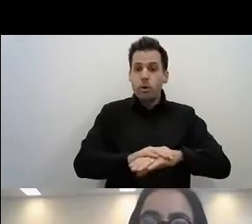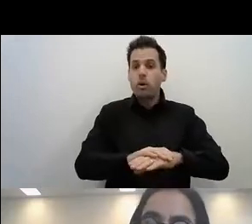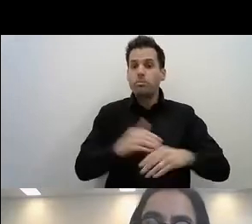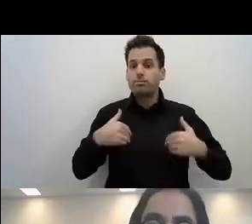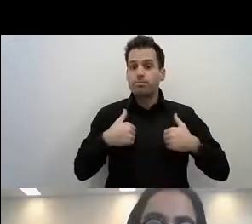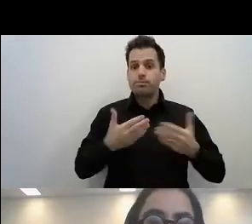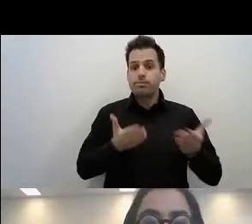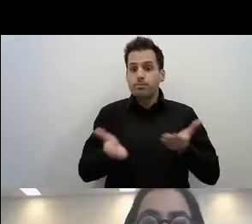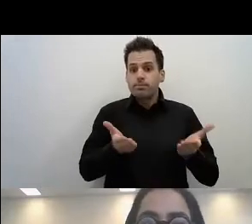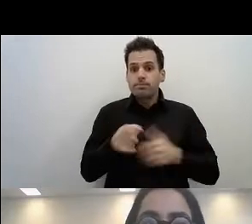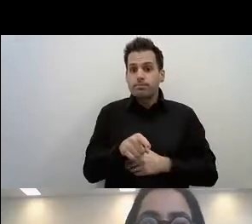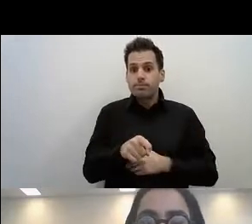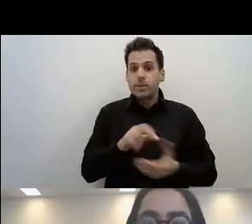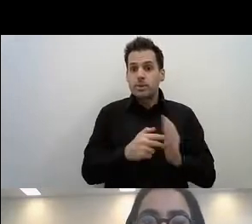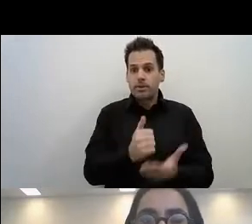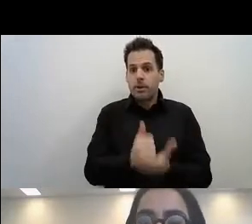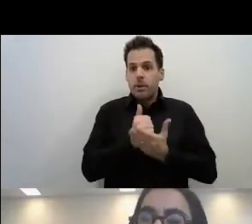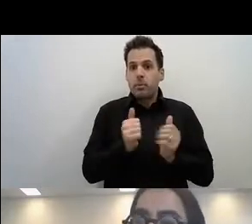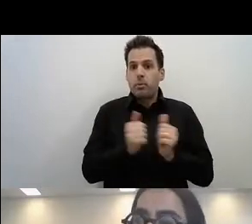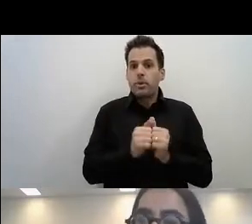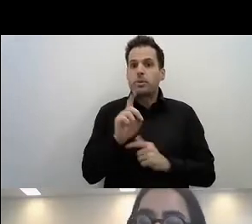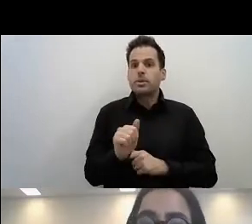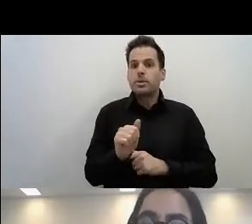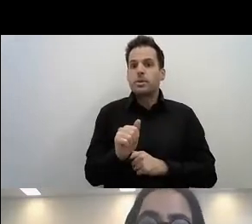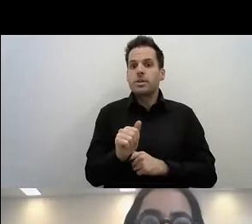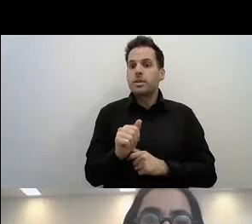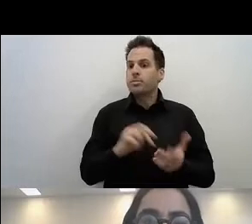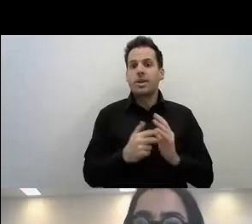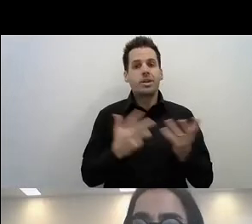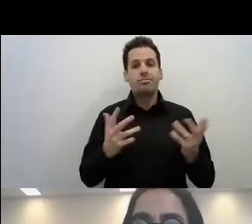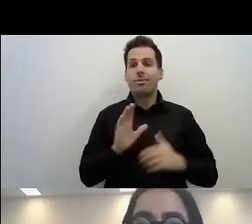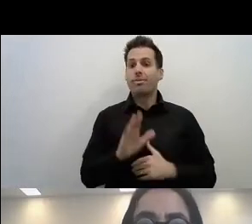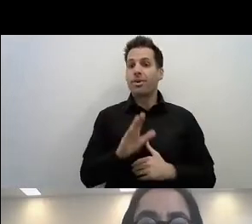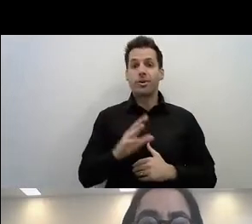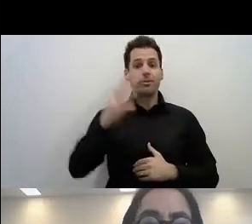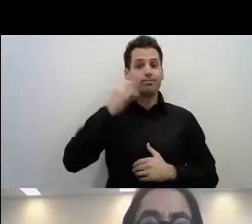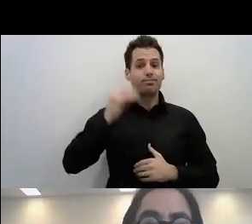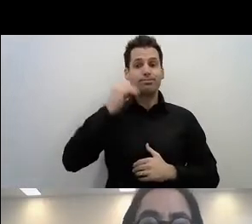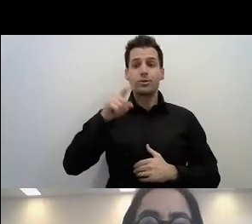assist with a disability related need ought to experience equality when accessing public services